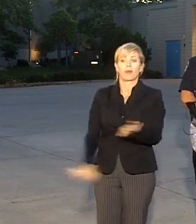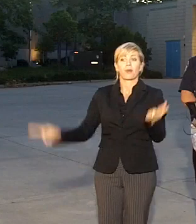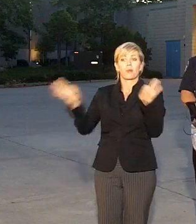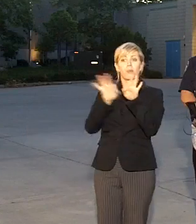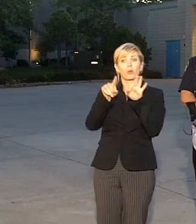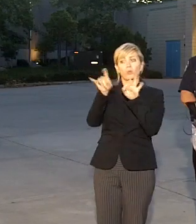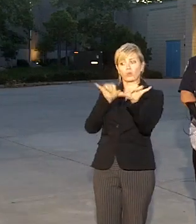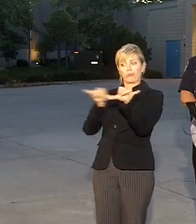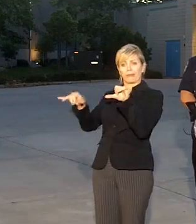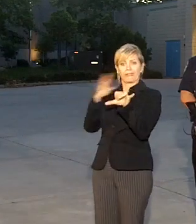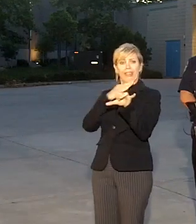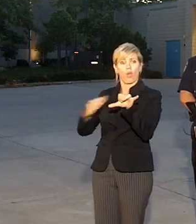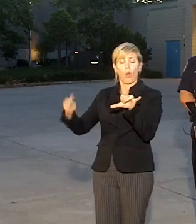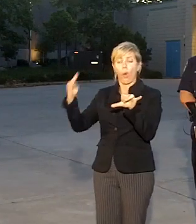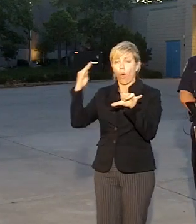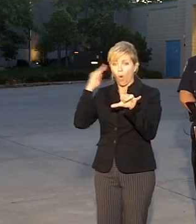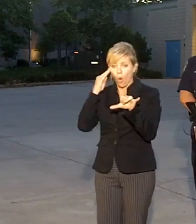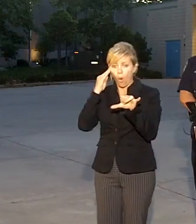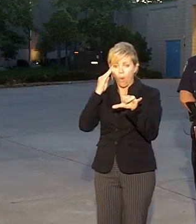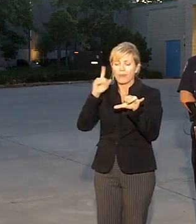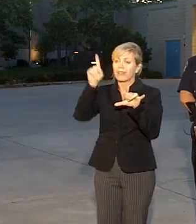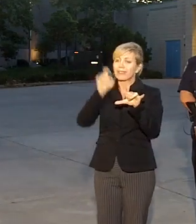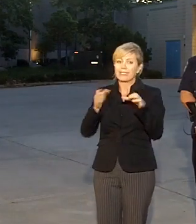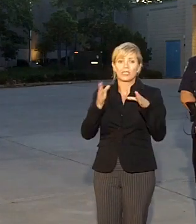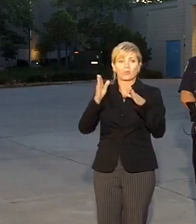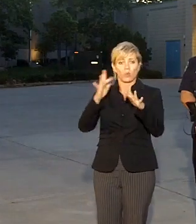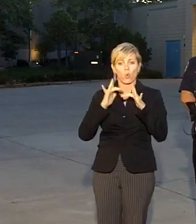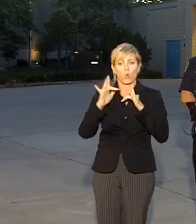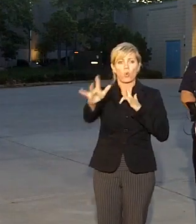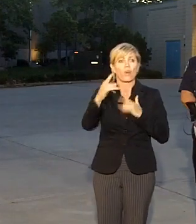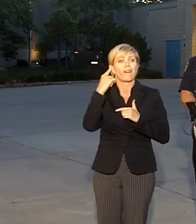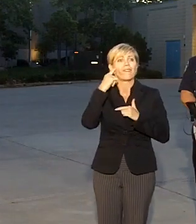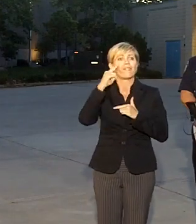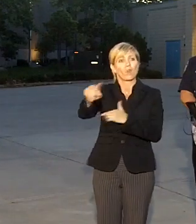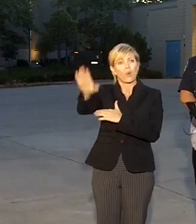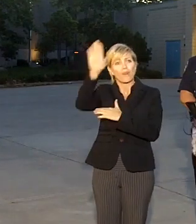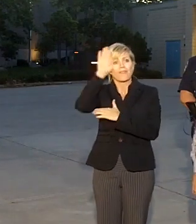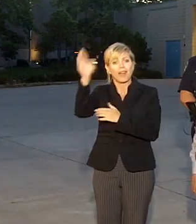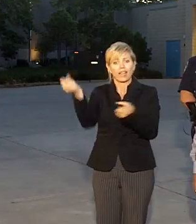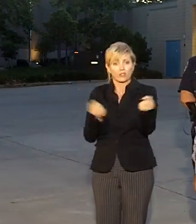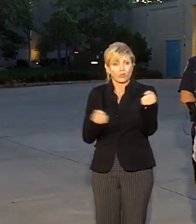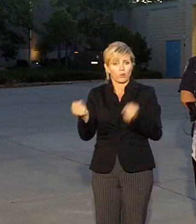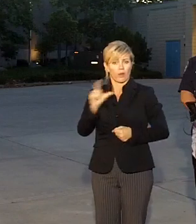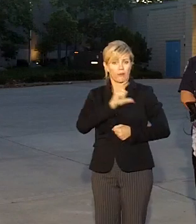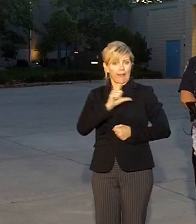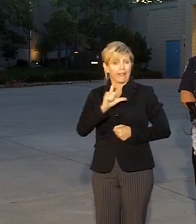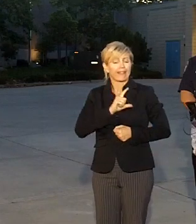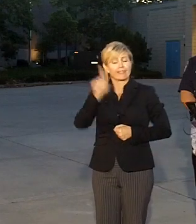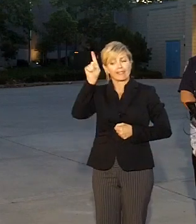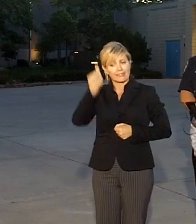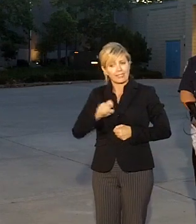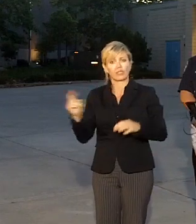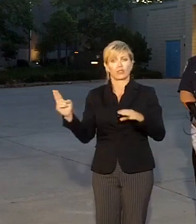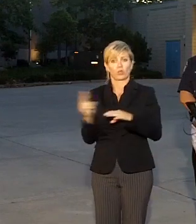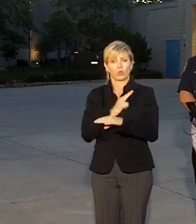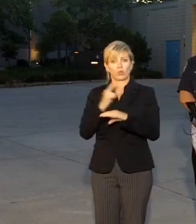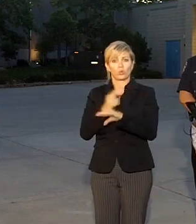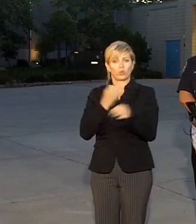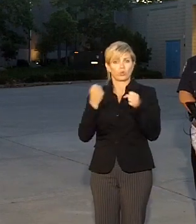is for our fire safety people as much as possible we're also working with our neighboring cities and